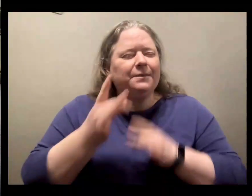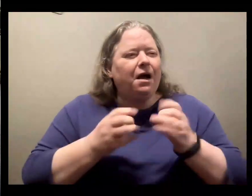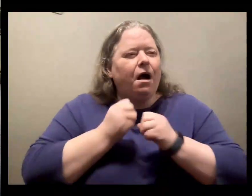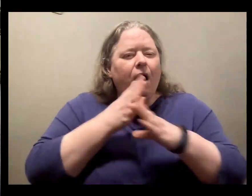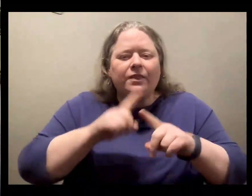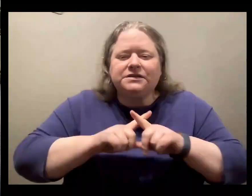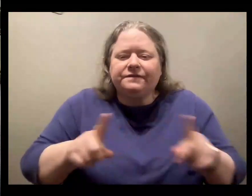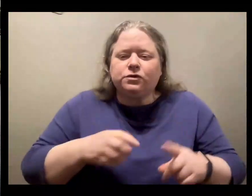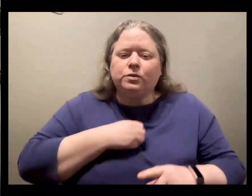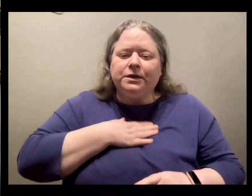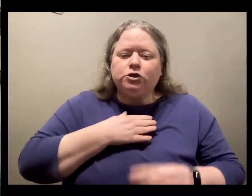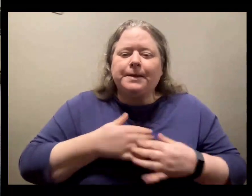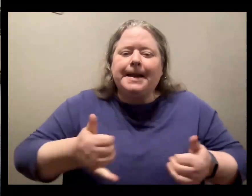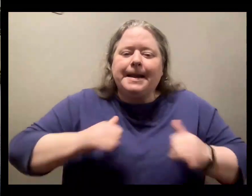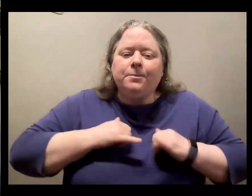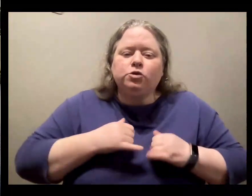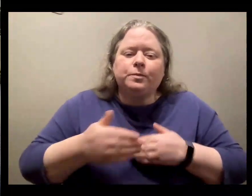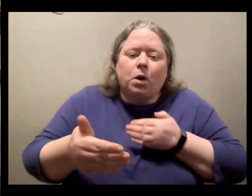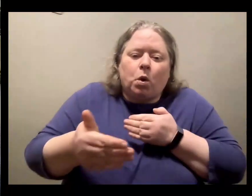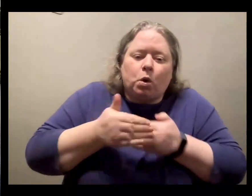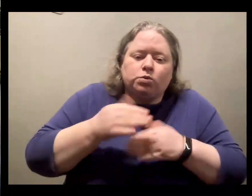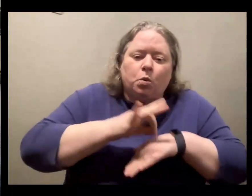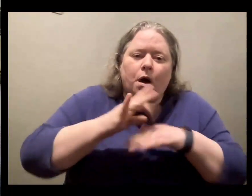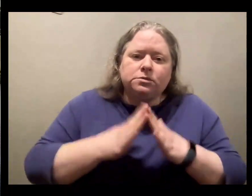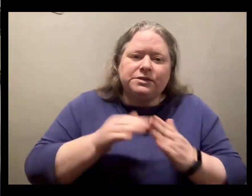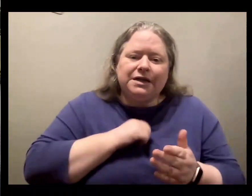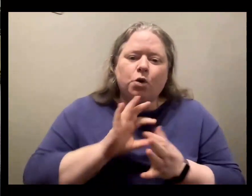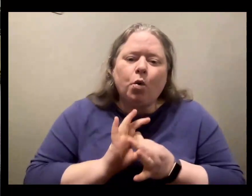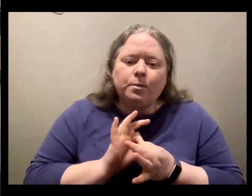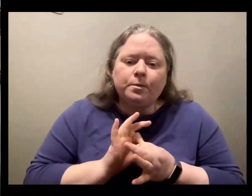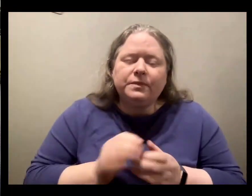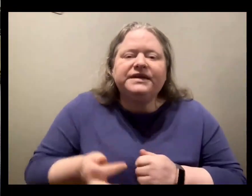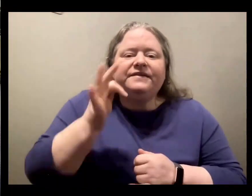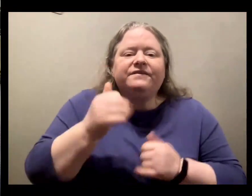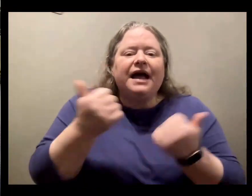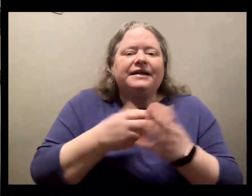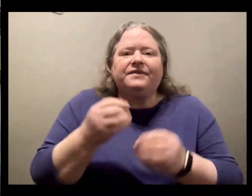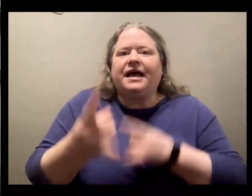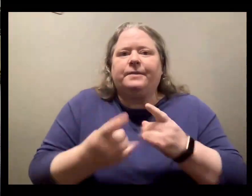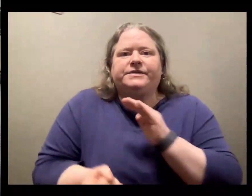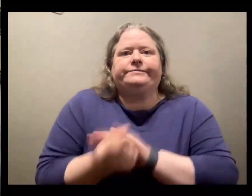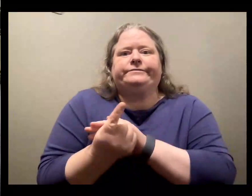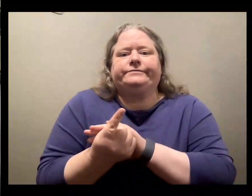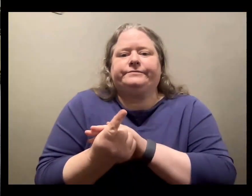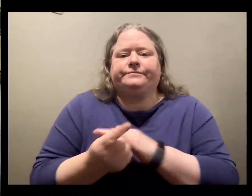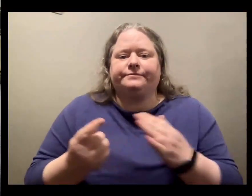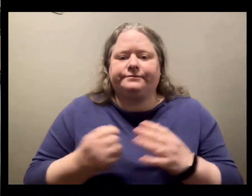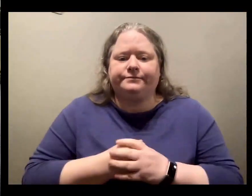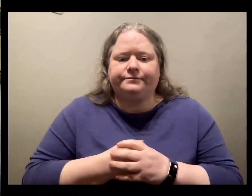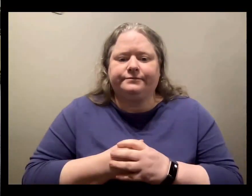It just makes all the difference to me, to be able to be close to a hospital at home, if anything happens.